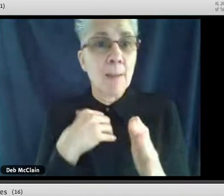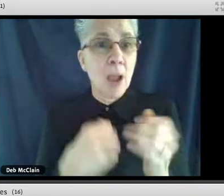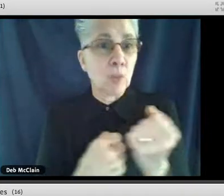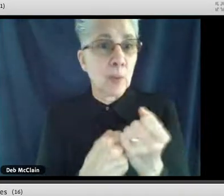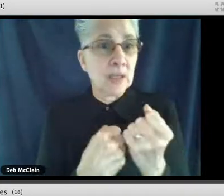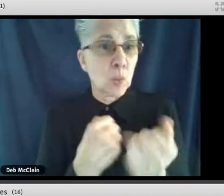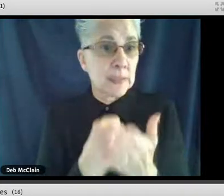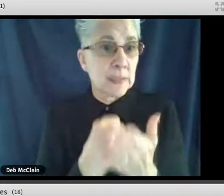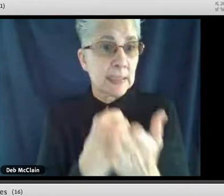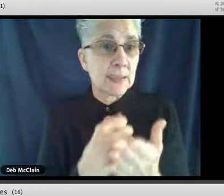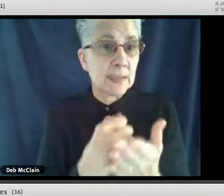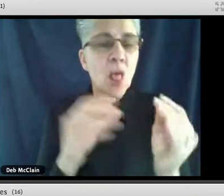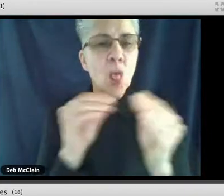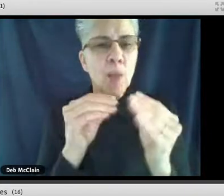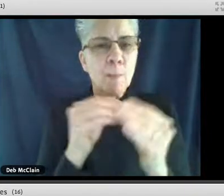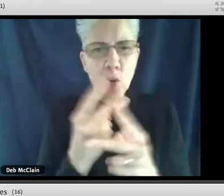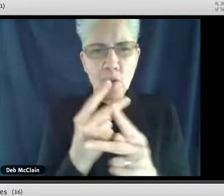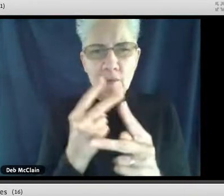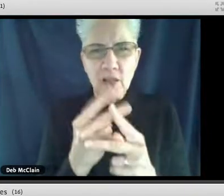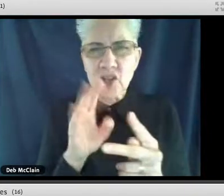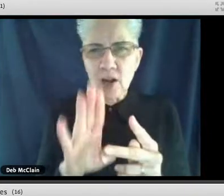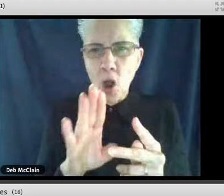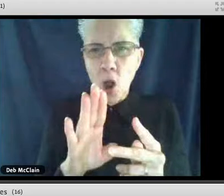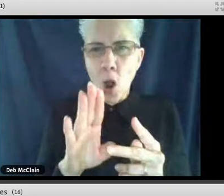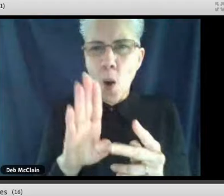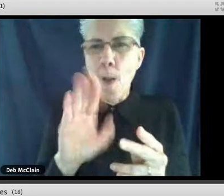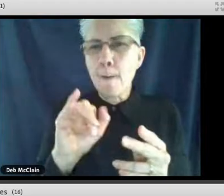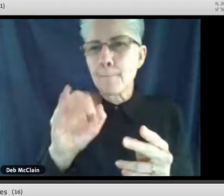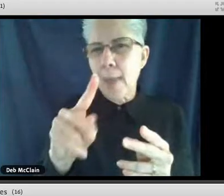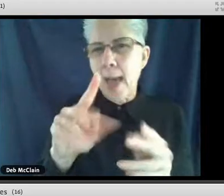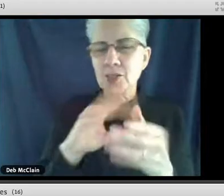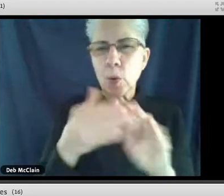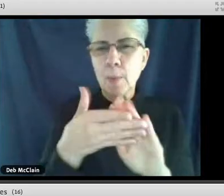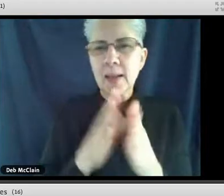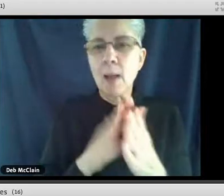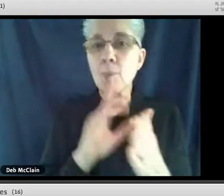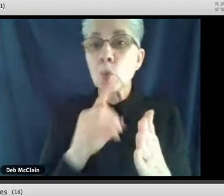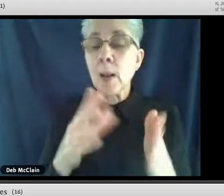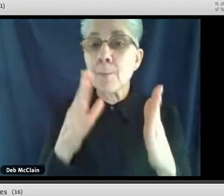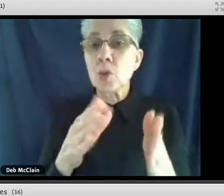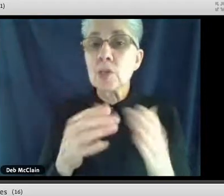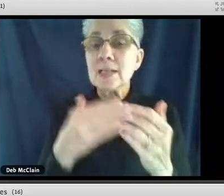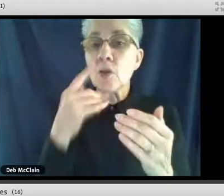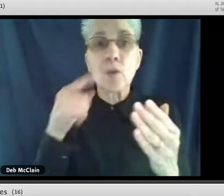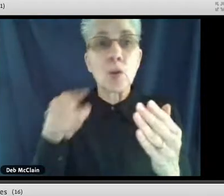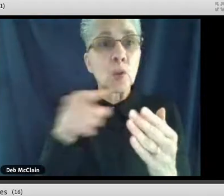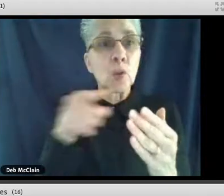The more you flesh out Mary's backstory and make her a real person, the easier it is for you and your team to figure out